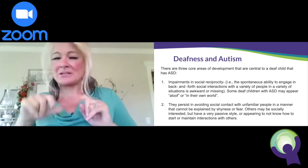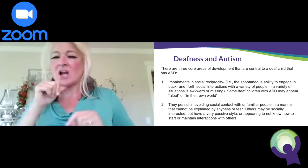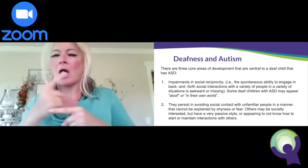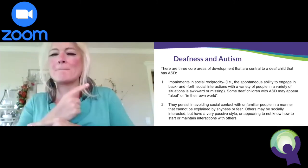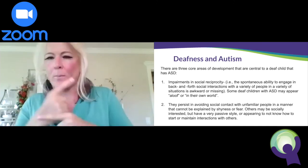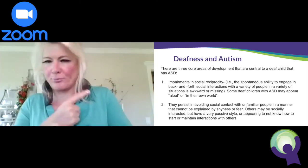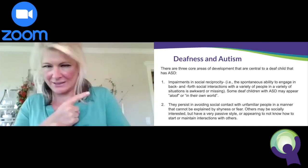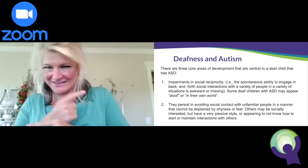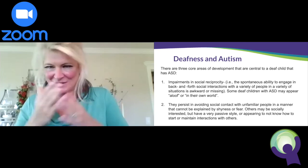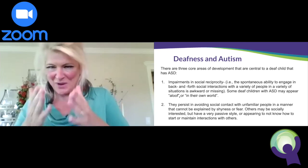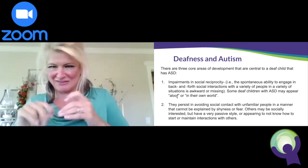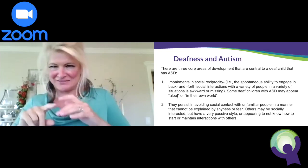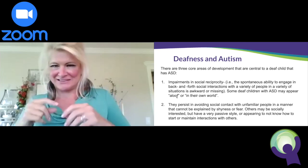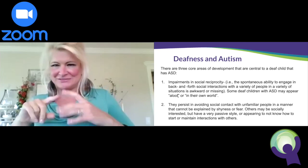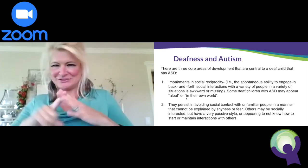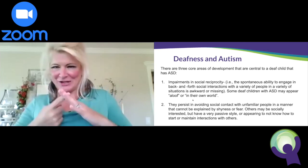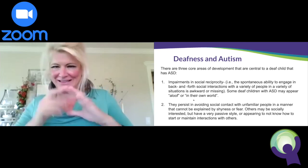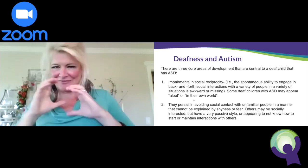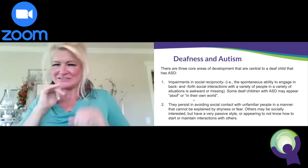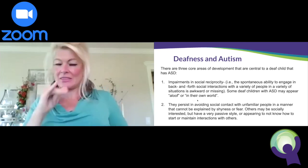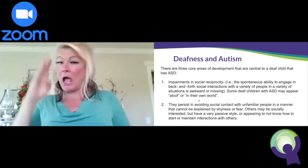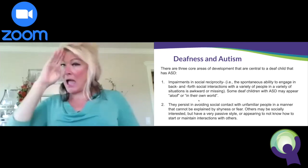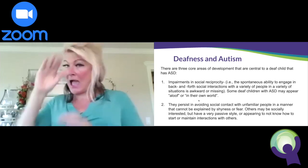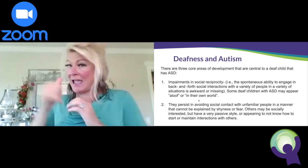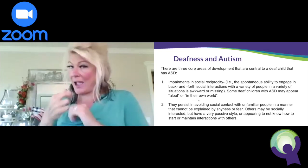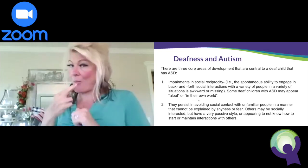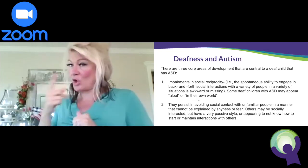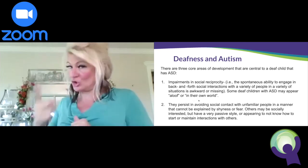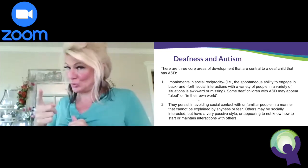talking about communication issues..being able to communicate in an appropriate way...